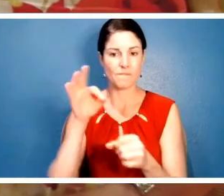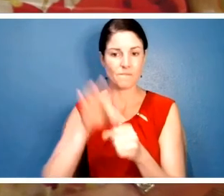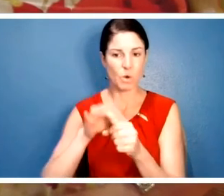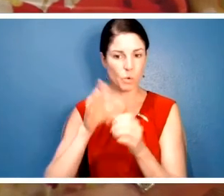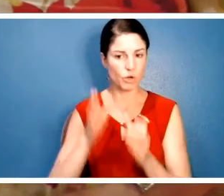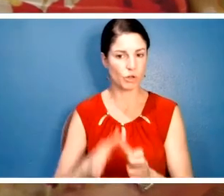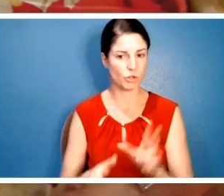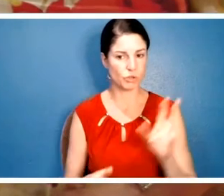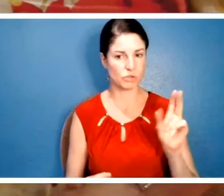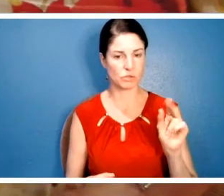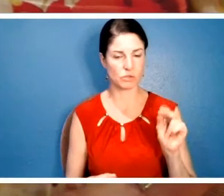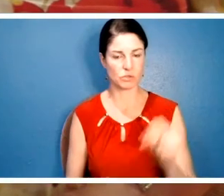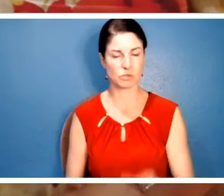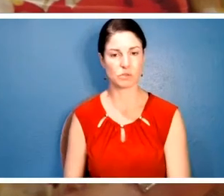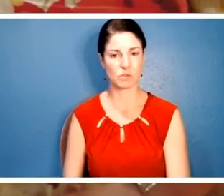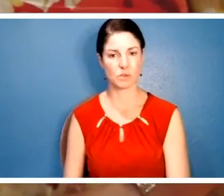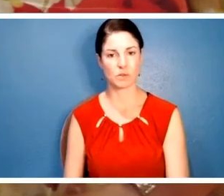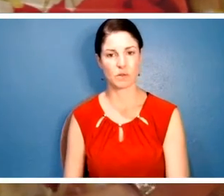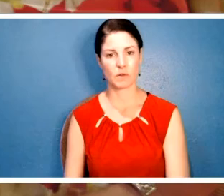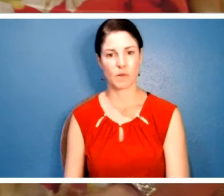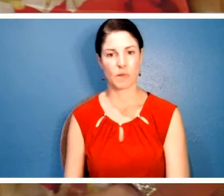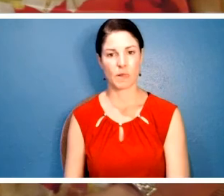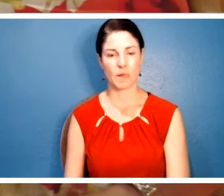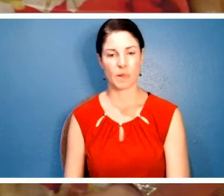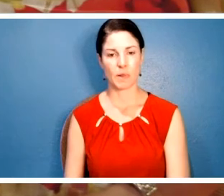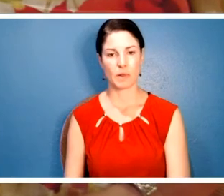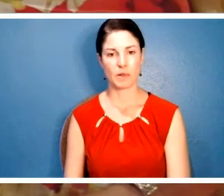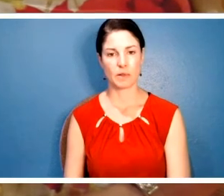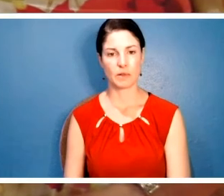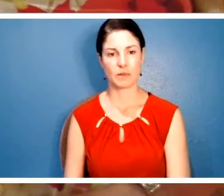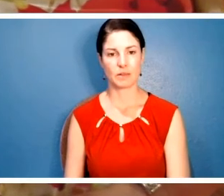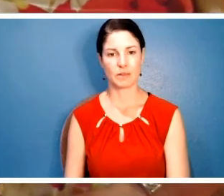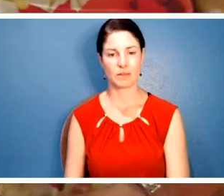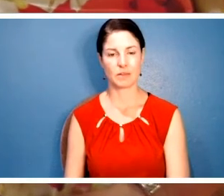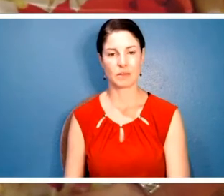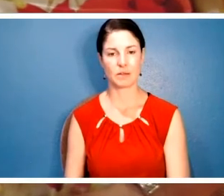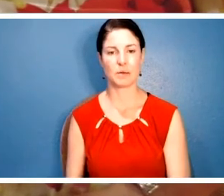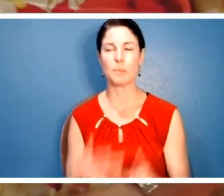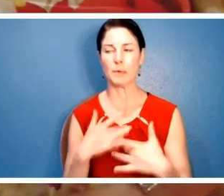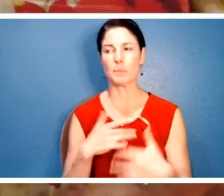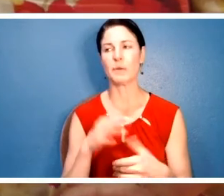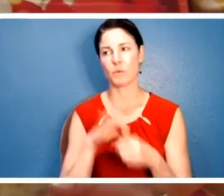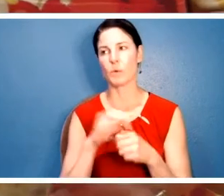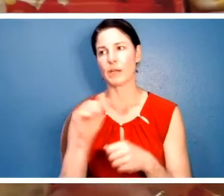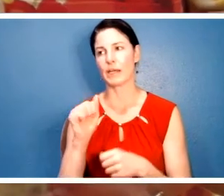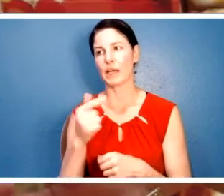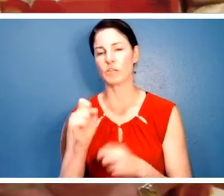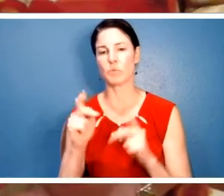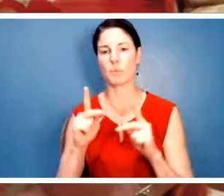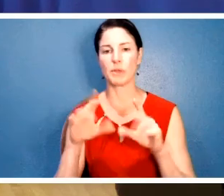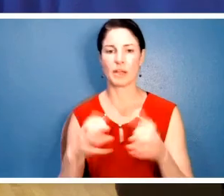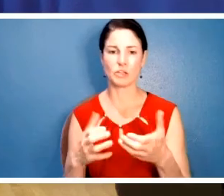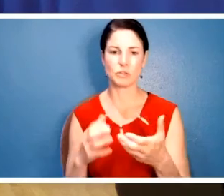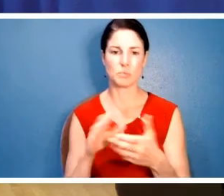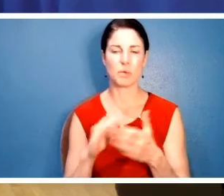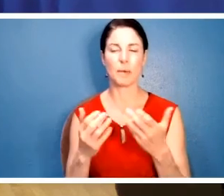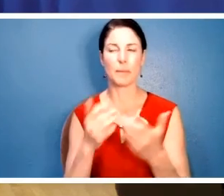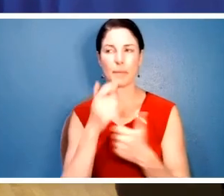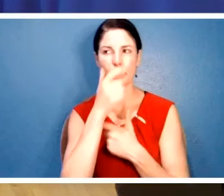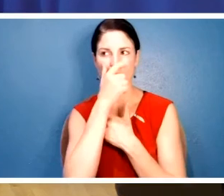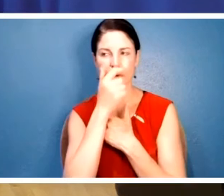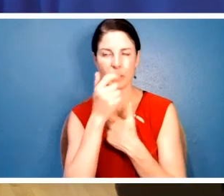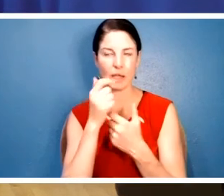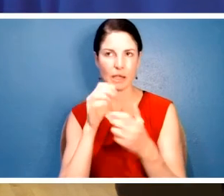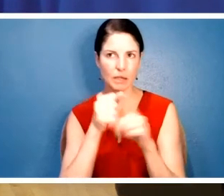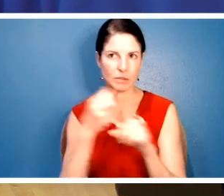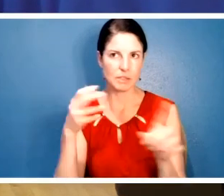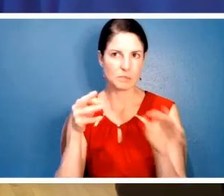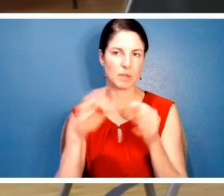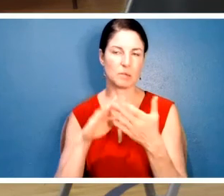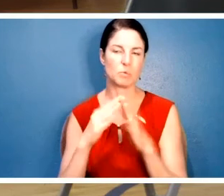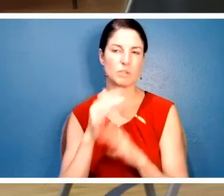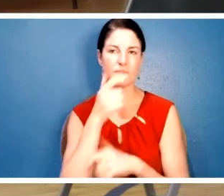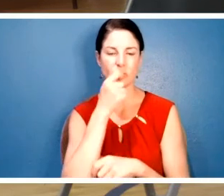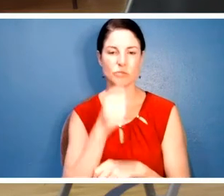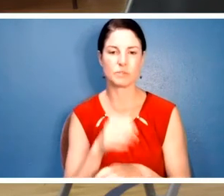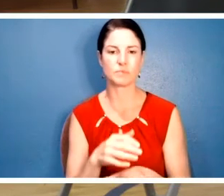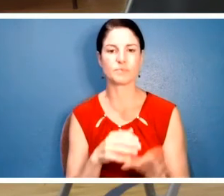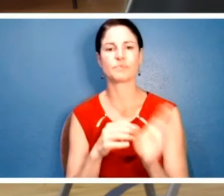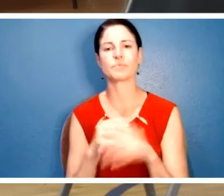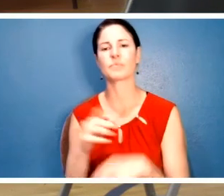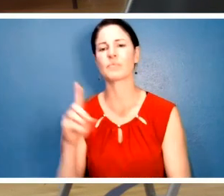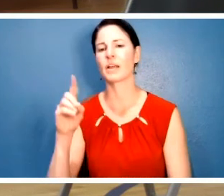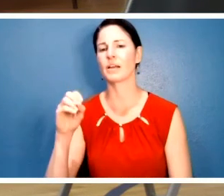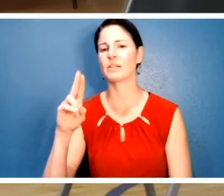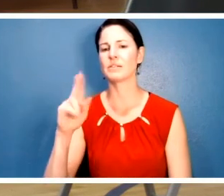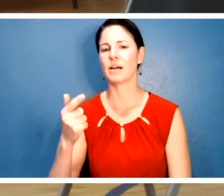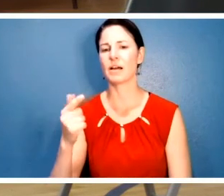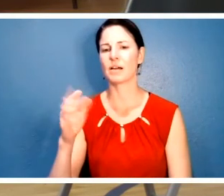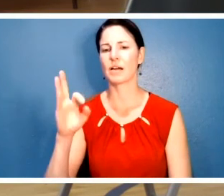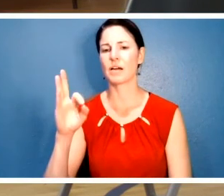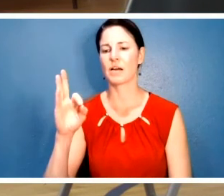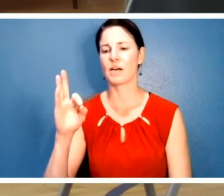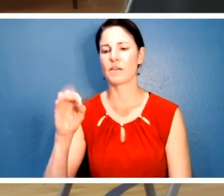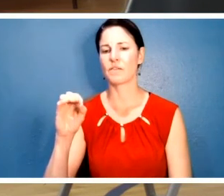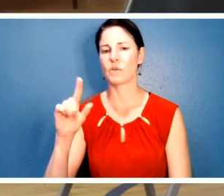SacGov: The even though it's the voting age population they might have the best ideas for communities of interest, then the second question, if Doug if you could could explain how did the folsom prison numbers affect the redistricting please.